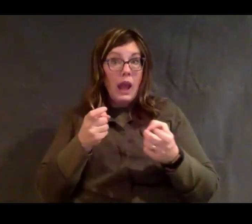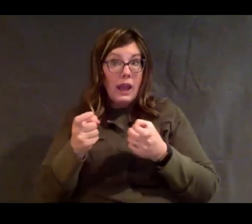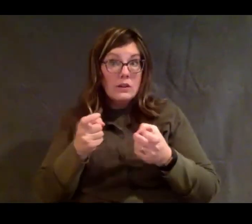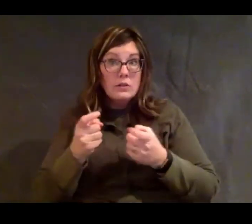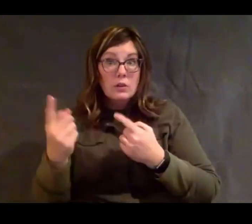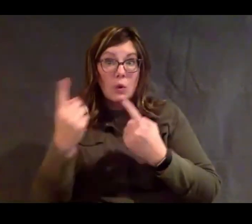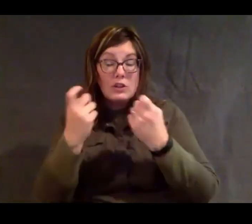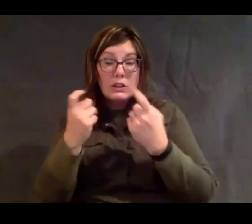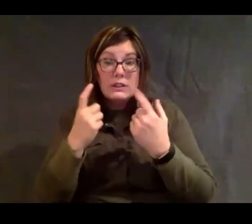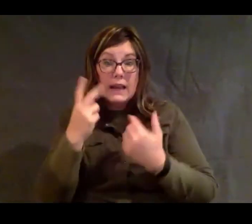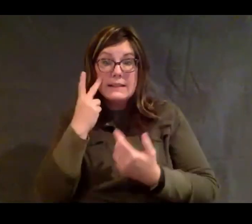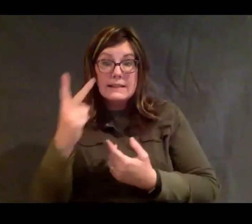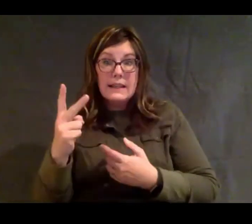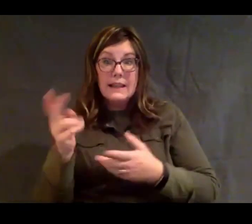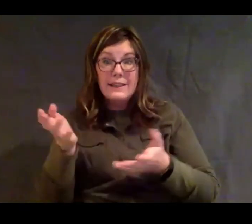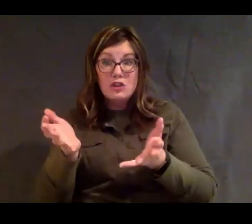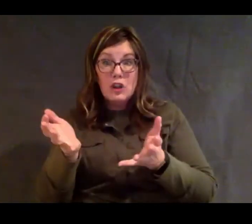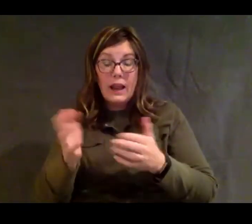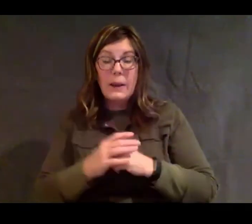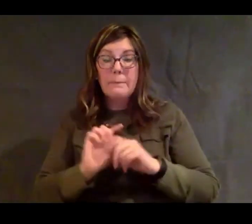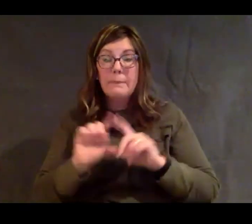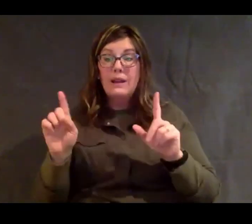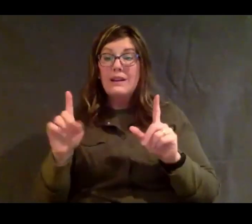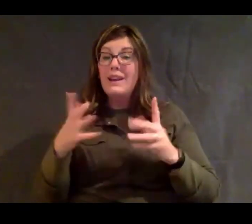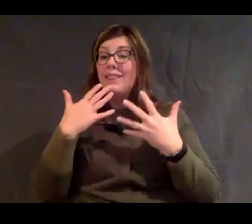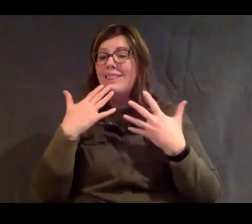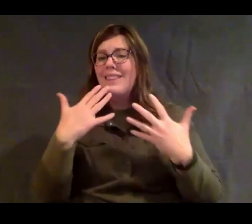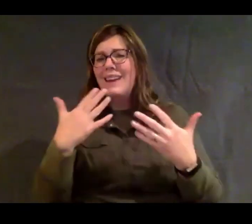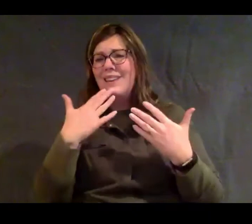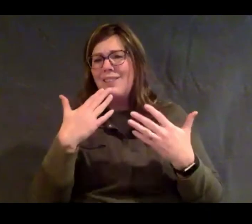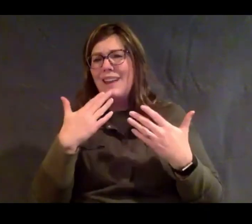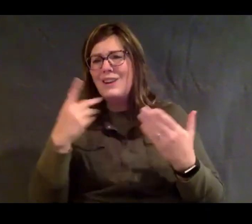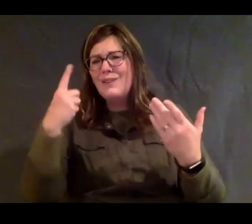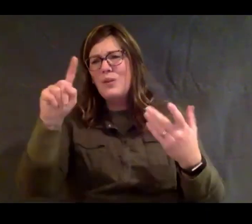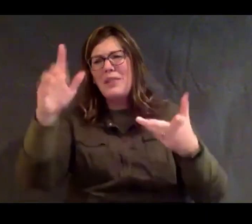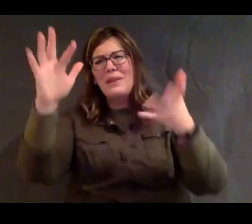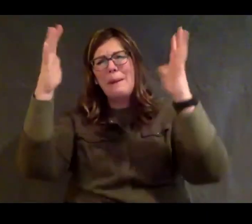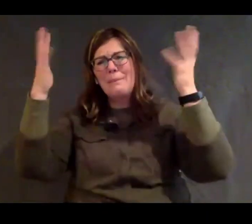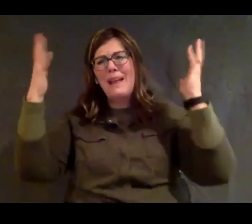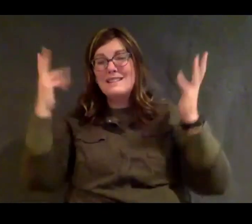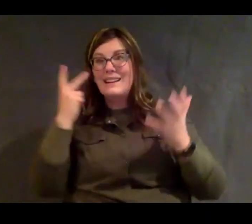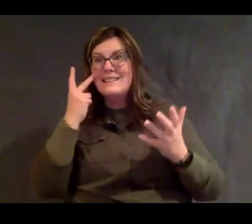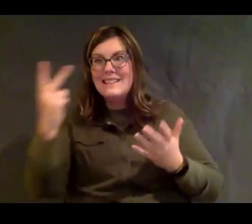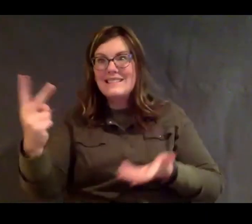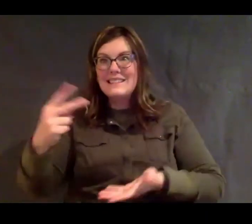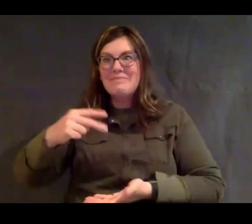i know um thank you for the applause i see some standing ovations in the chat y'all are awesome